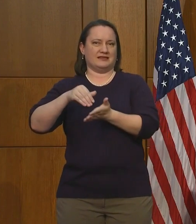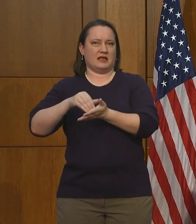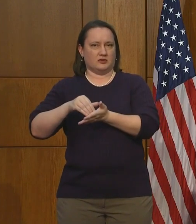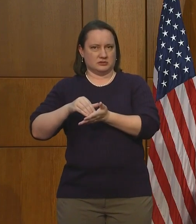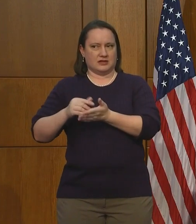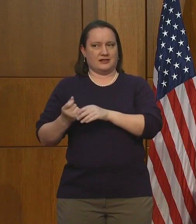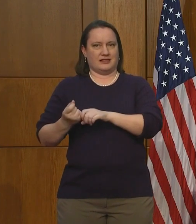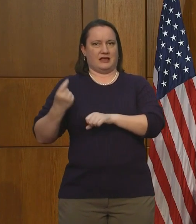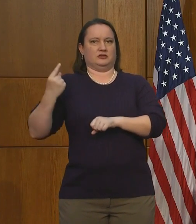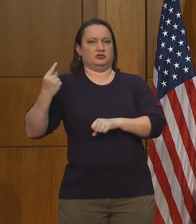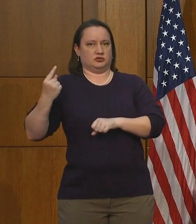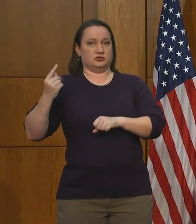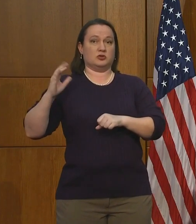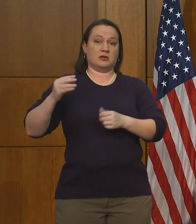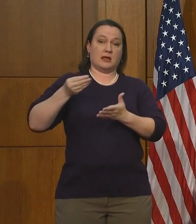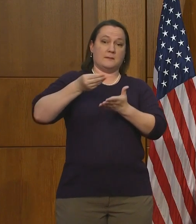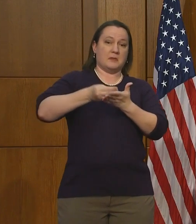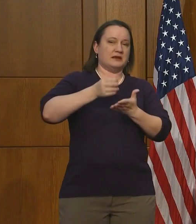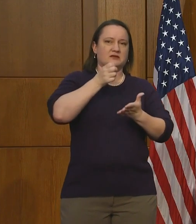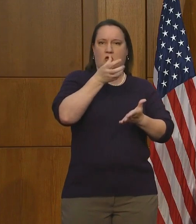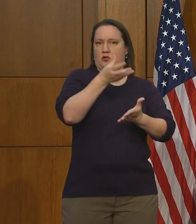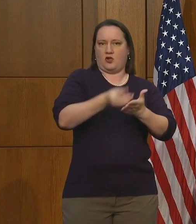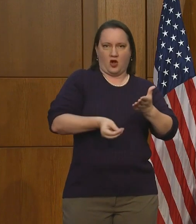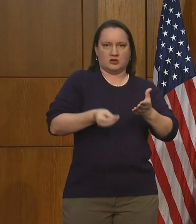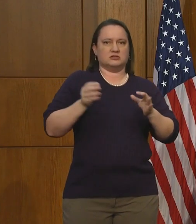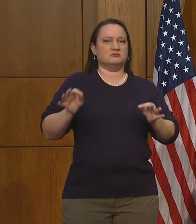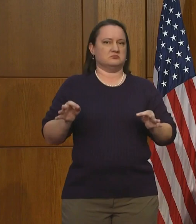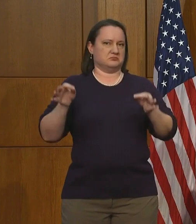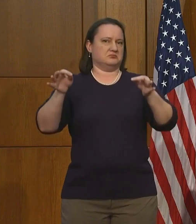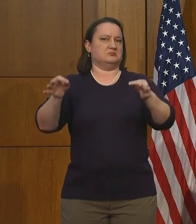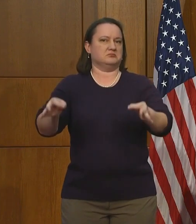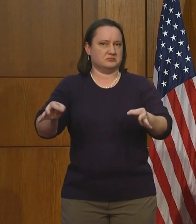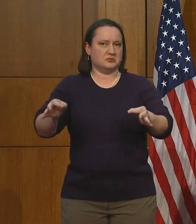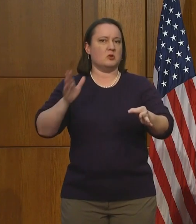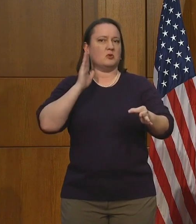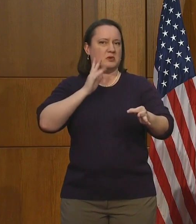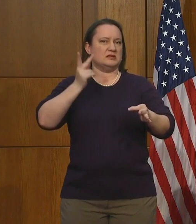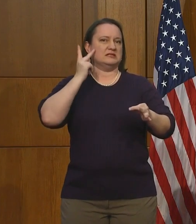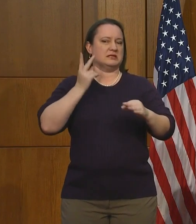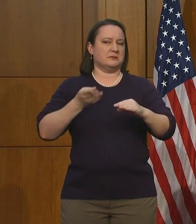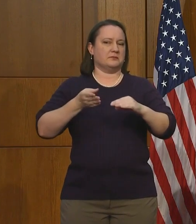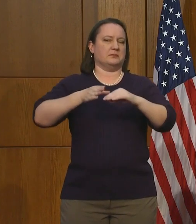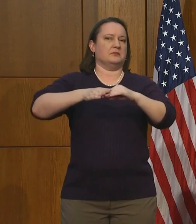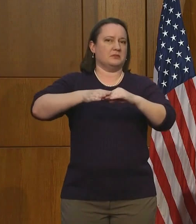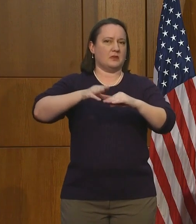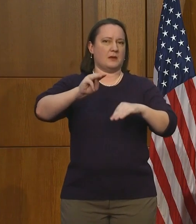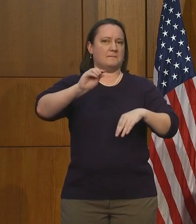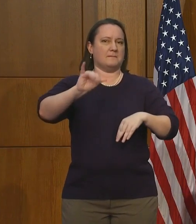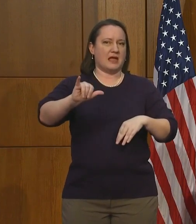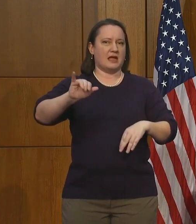SOME. WE HAD APPROXIMATELY HUNDRED SIXTY THOUSAND INTO IN GUARD COMPANIES PACE THIS YEAR COMPARED TO FIVE FORTY LAB YEAR DOING THE MONTH SO WE DO EXPECT